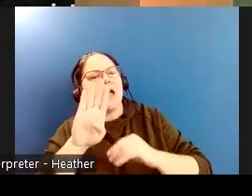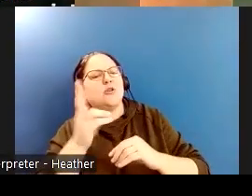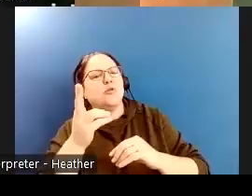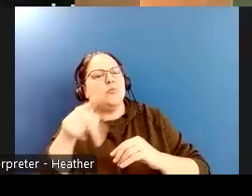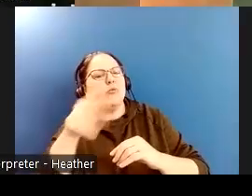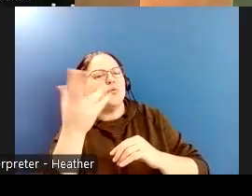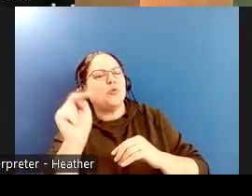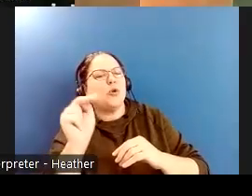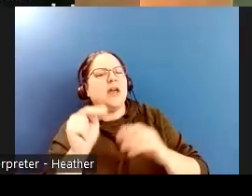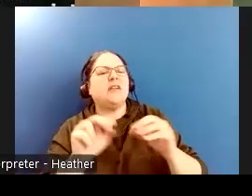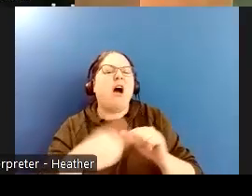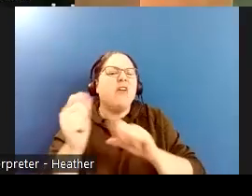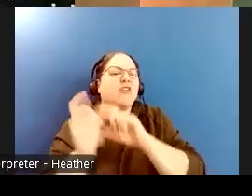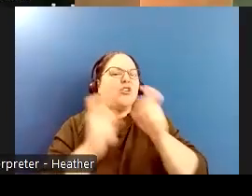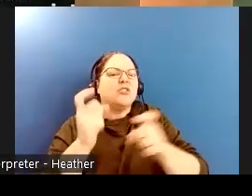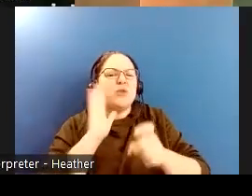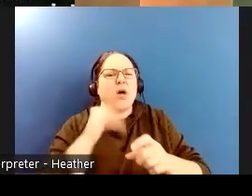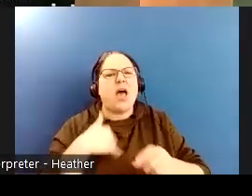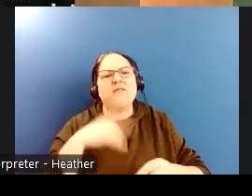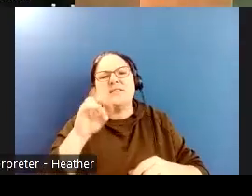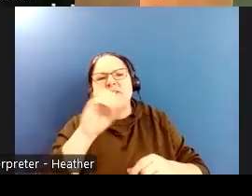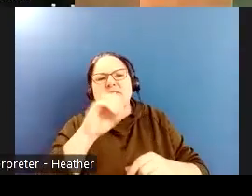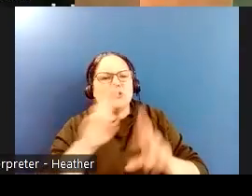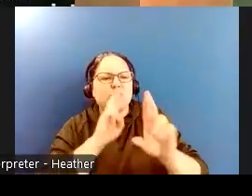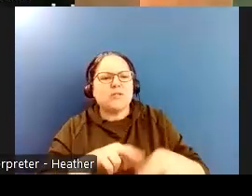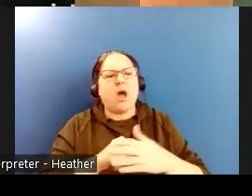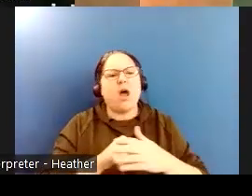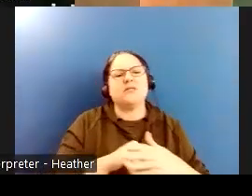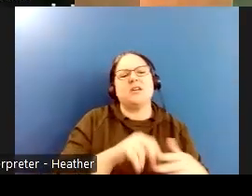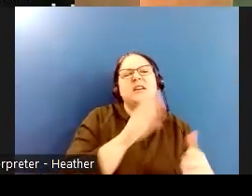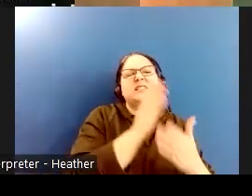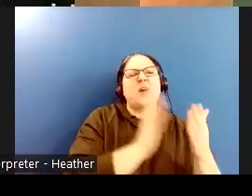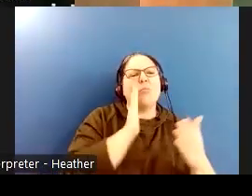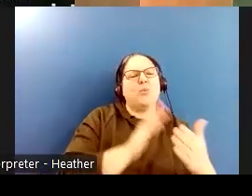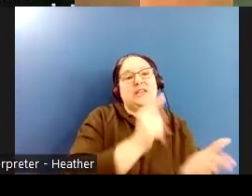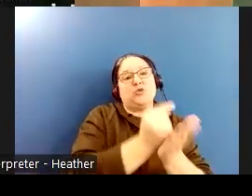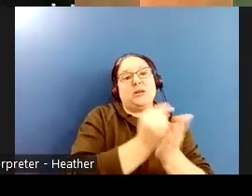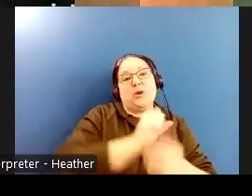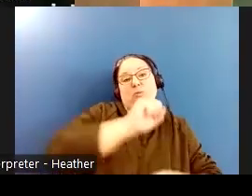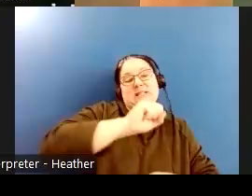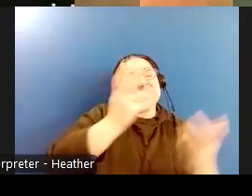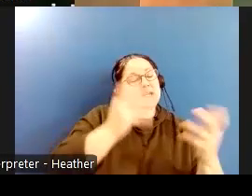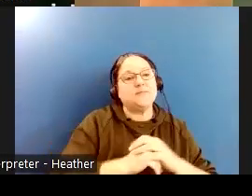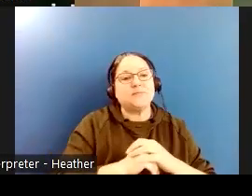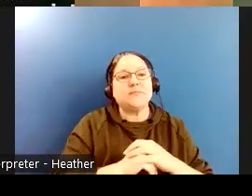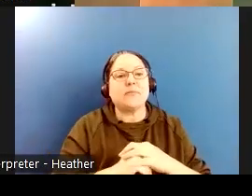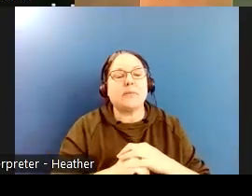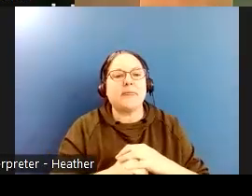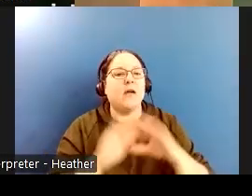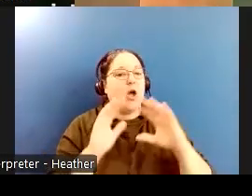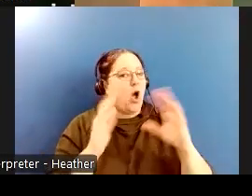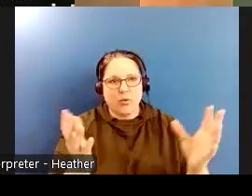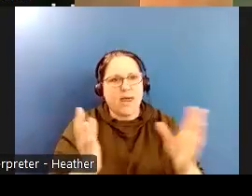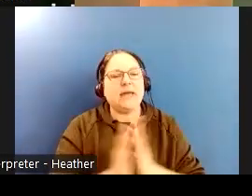and you sort of have that 30 30% of patients who are treatment resistant right um well you know you